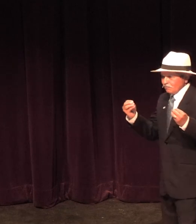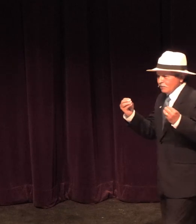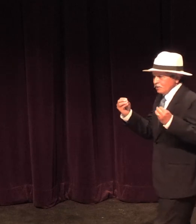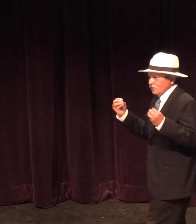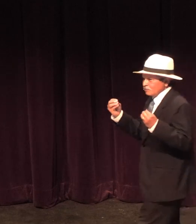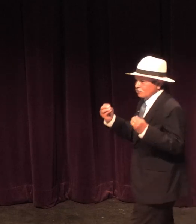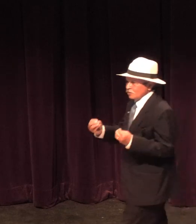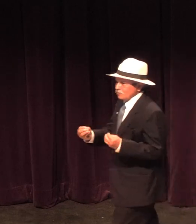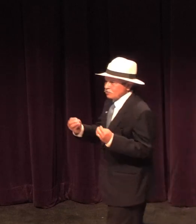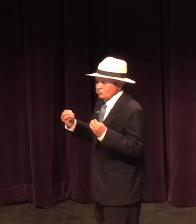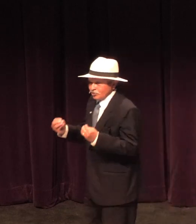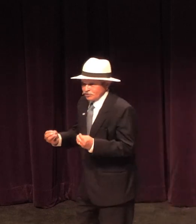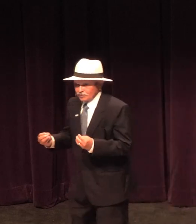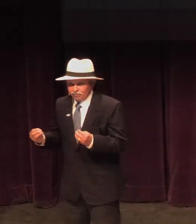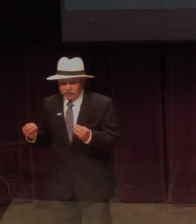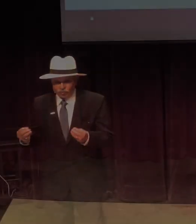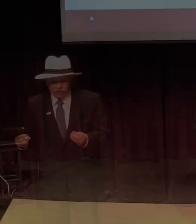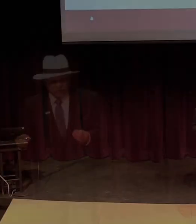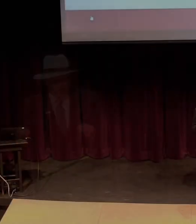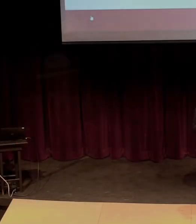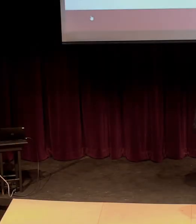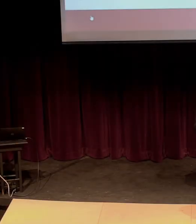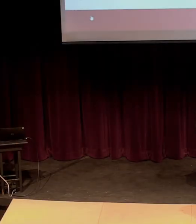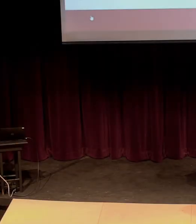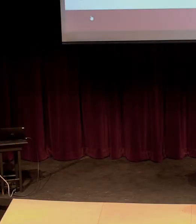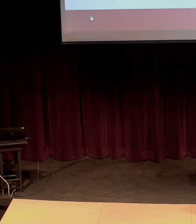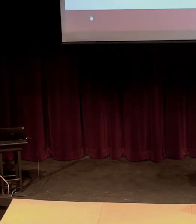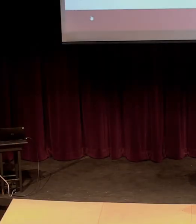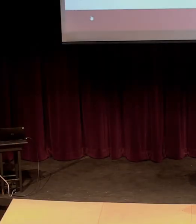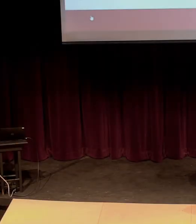I have worked and institutions where funding is $13,000 per student.